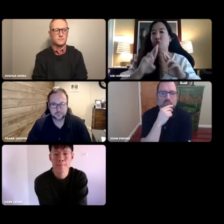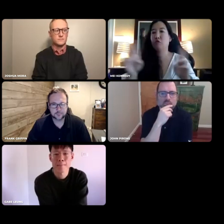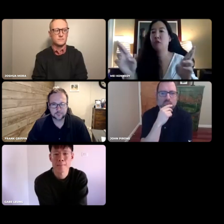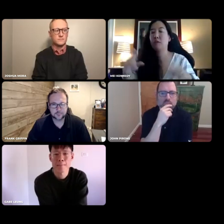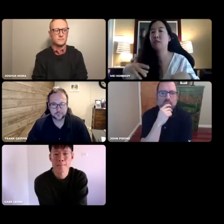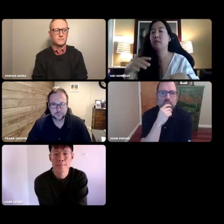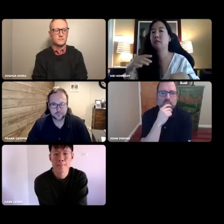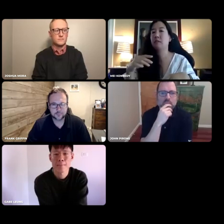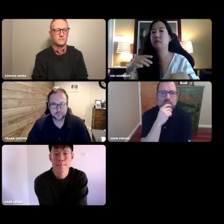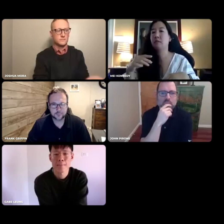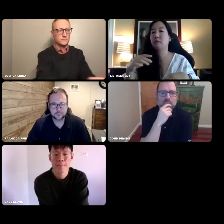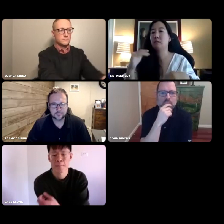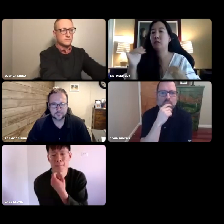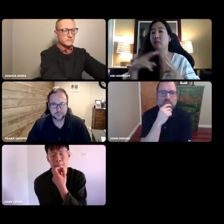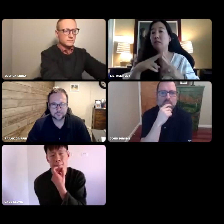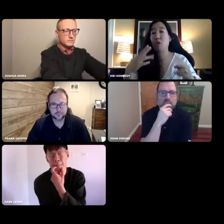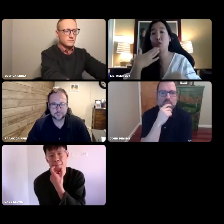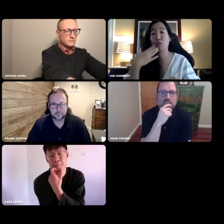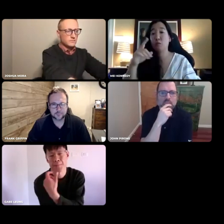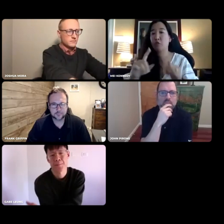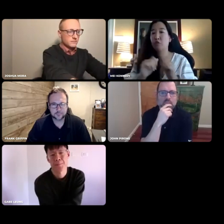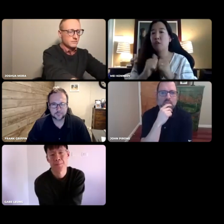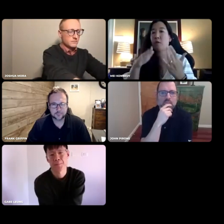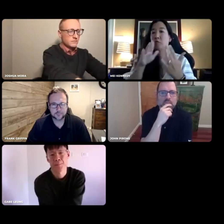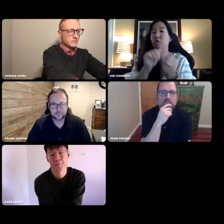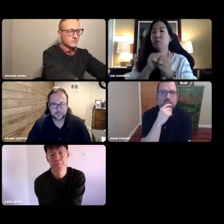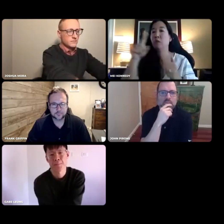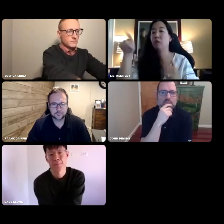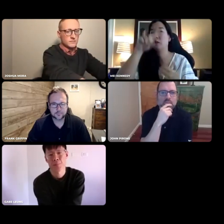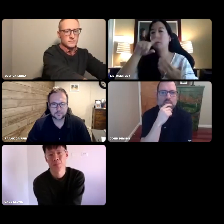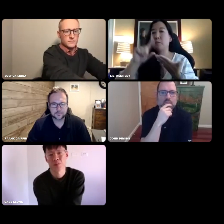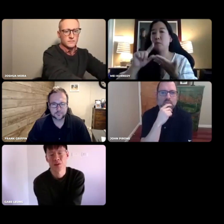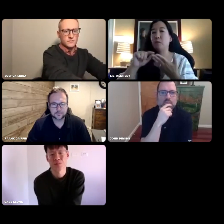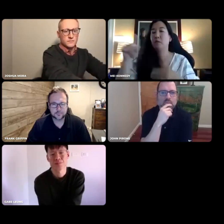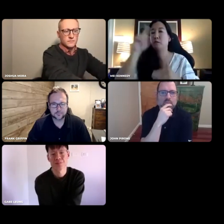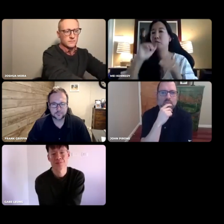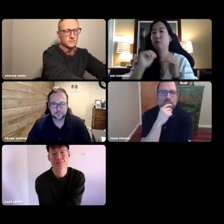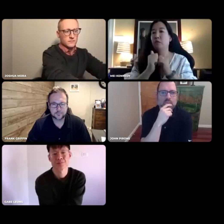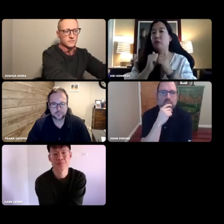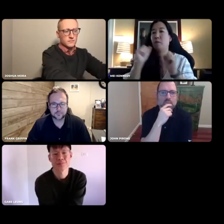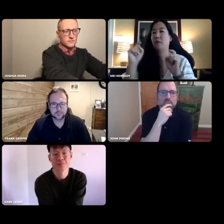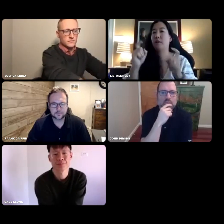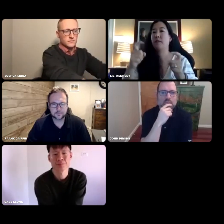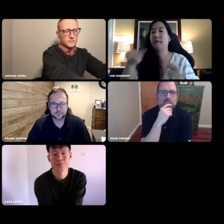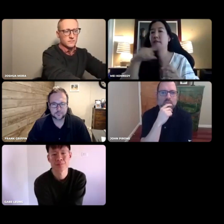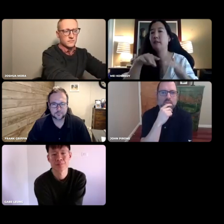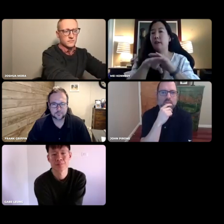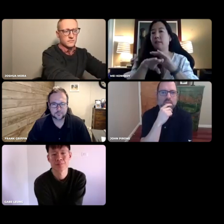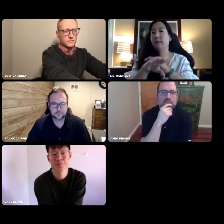The whole world has shifted. No one's prepared for this, or ready. It's a good question to address with publishers.